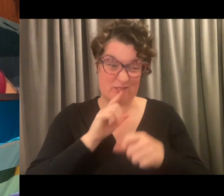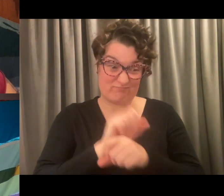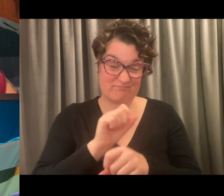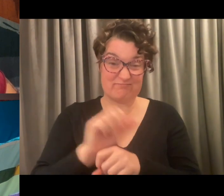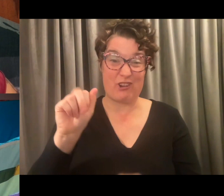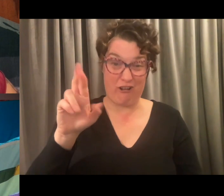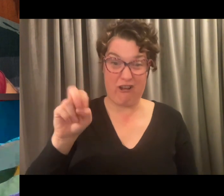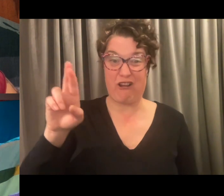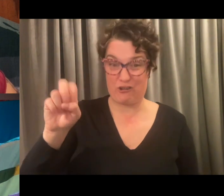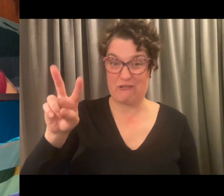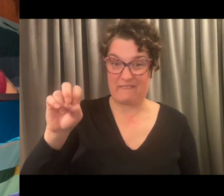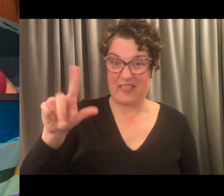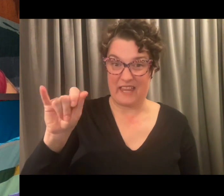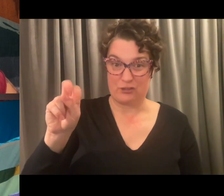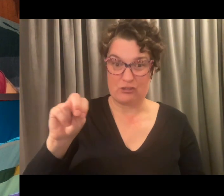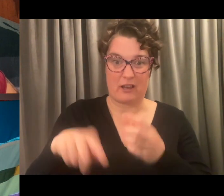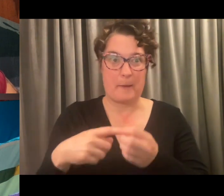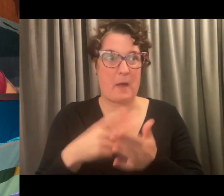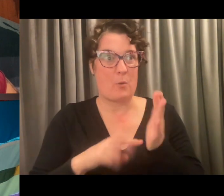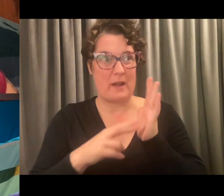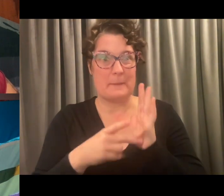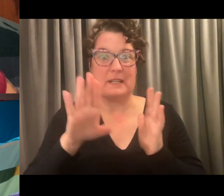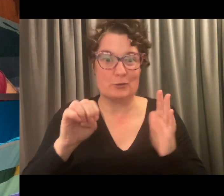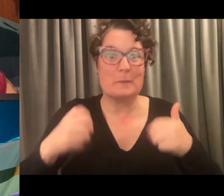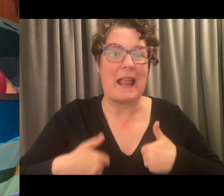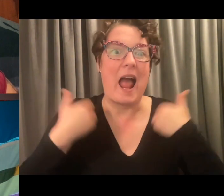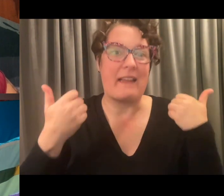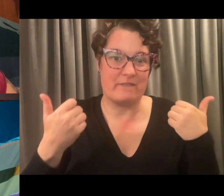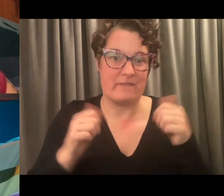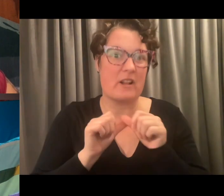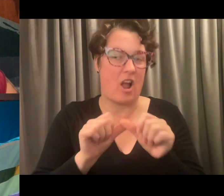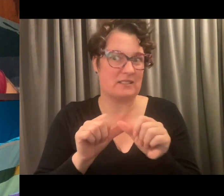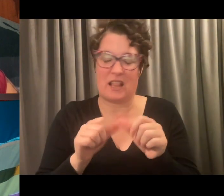To me, and with all this like, incredibly horrible legislation targeting trans